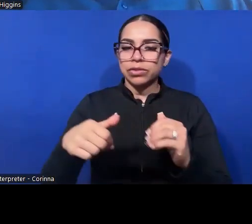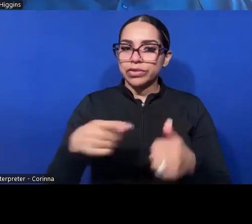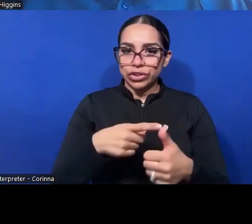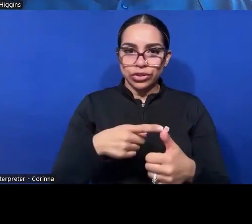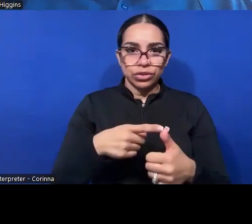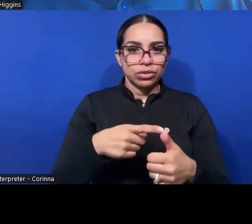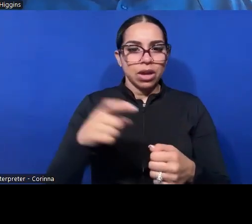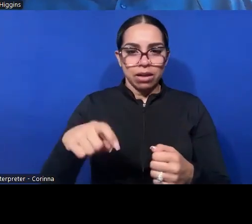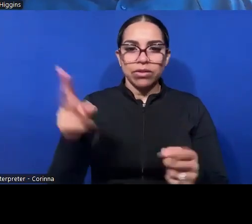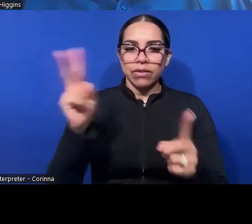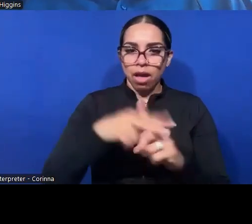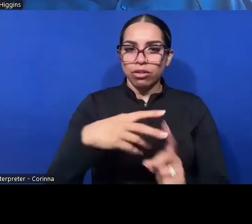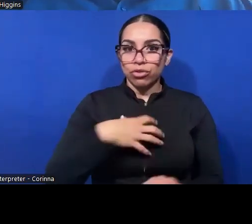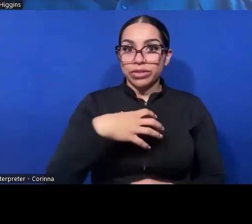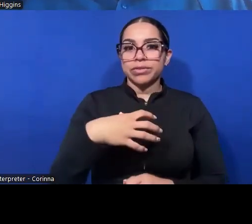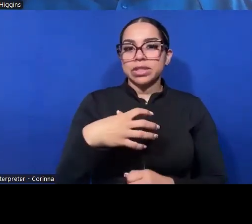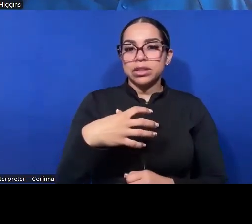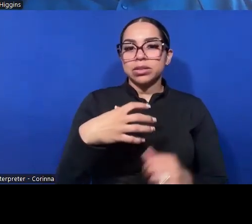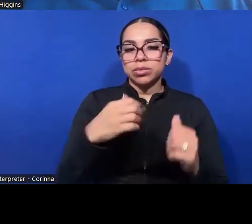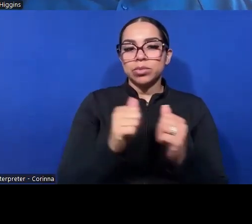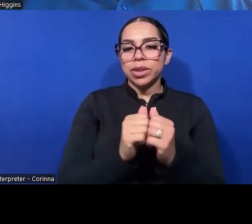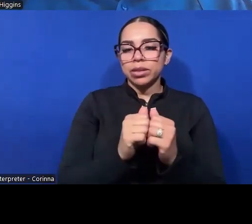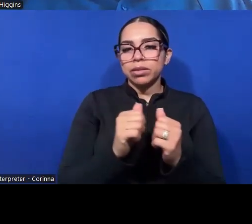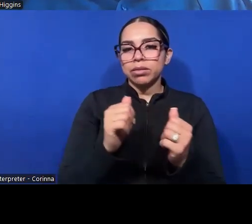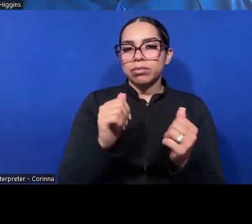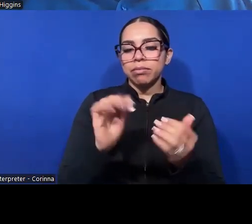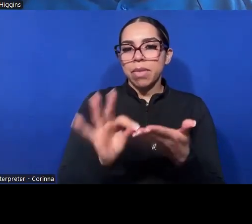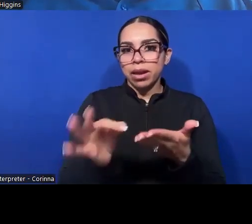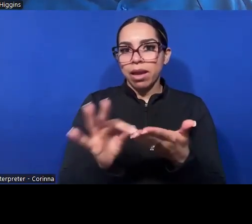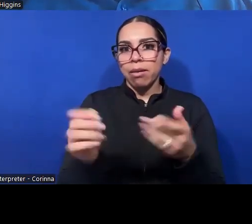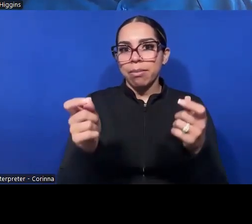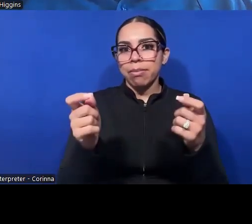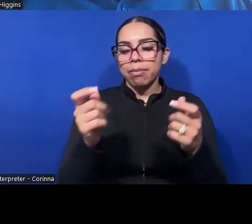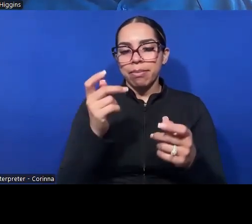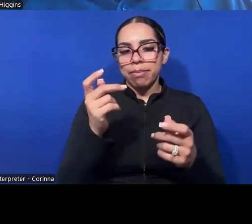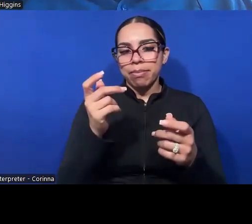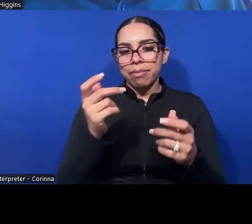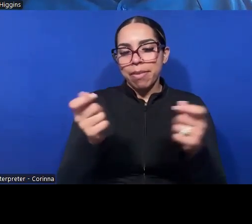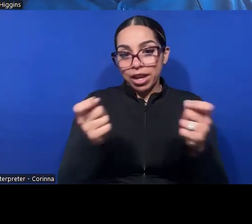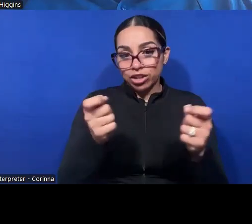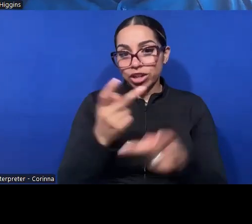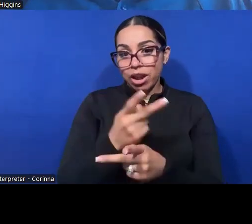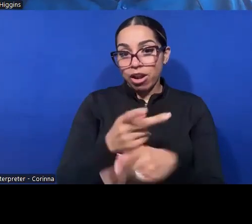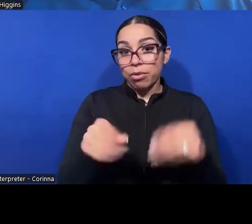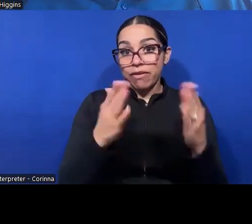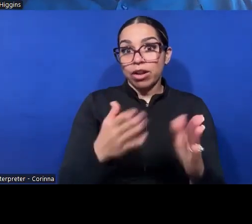file a grievance with your med, Medi-Cal managed care provider, before asking for an independent medical review or,